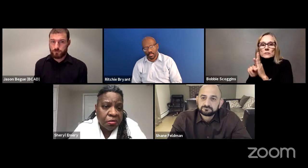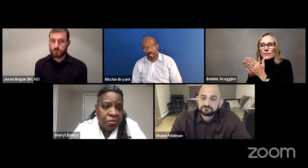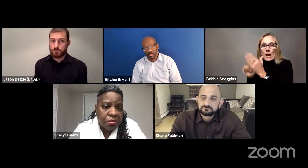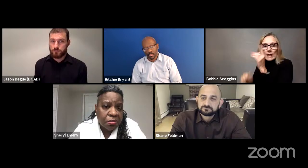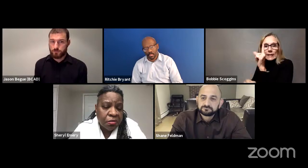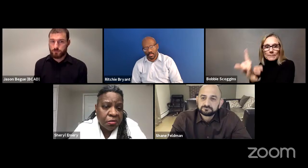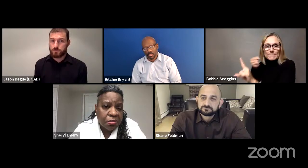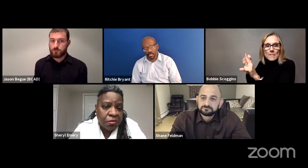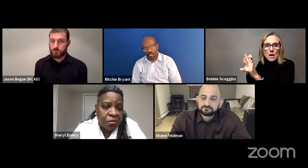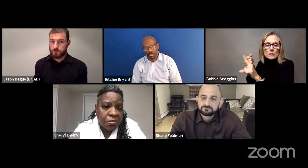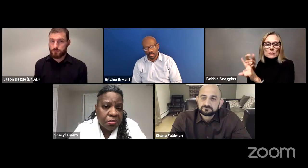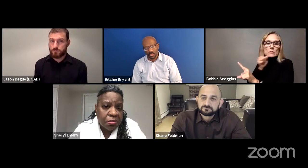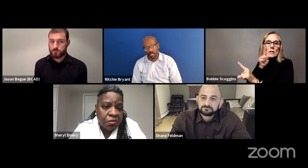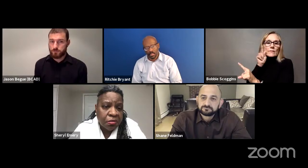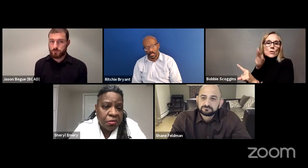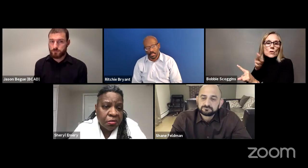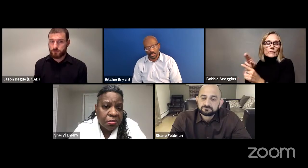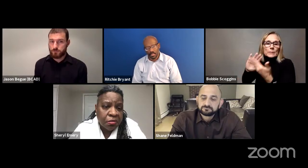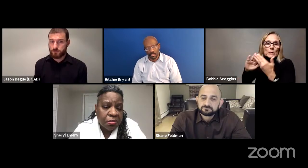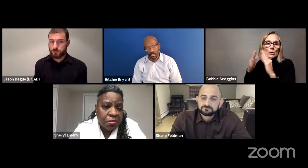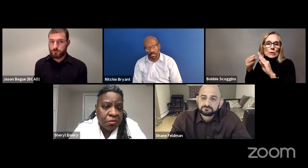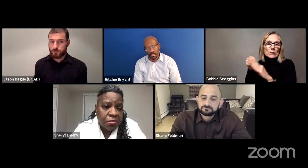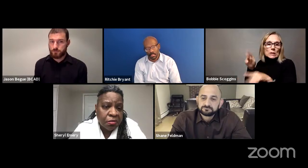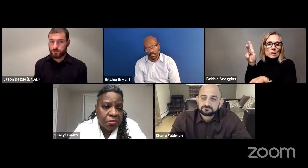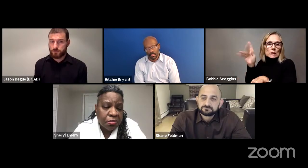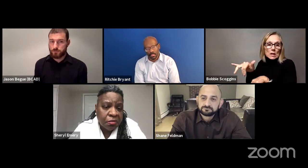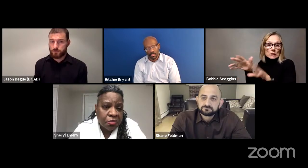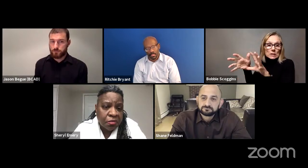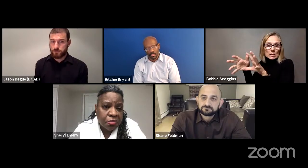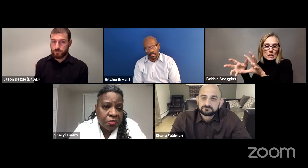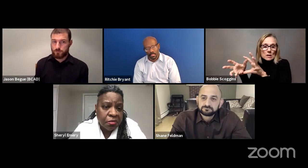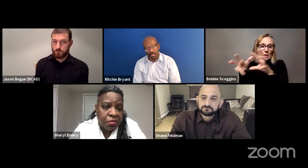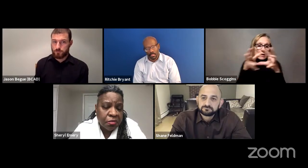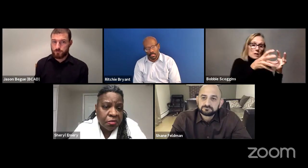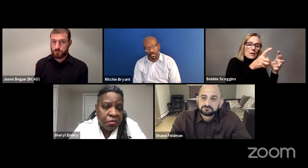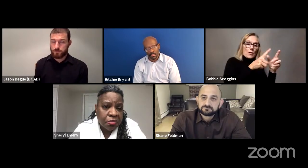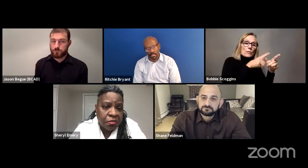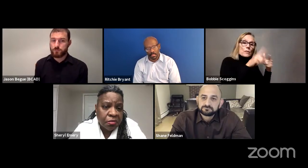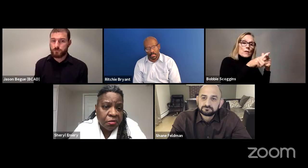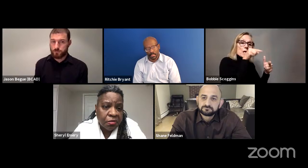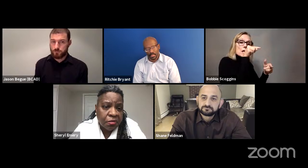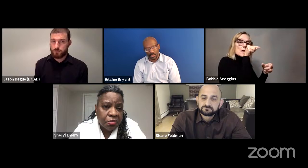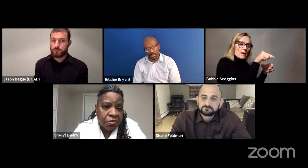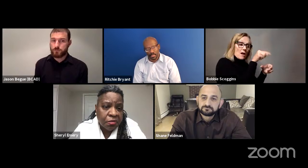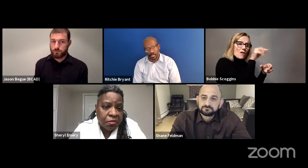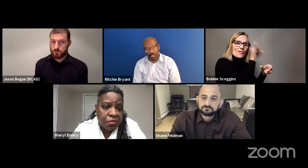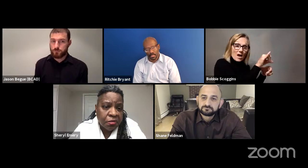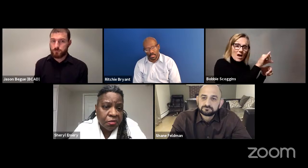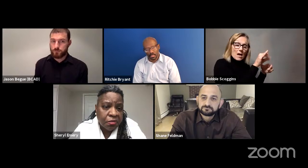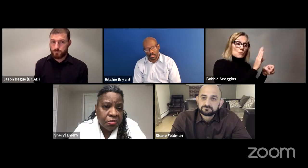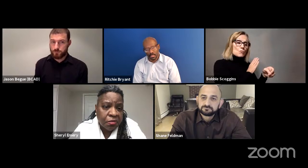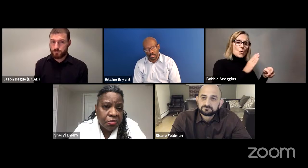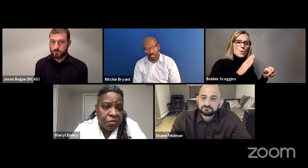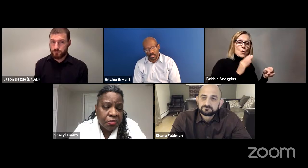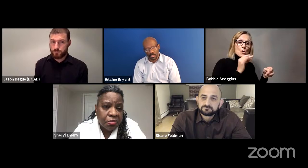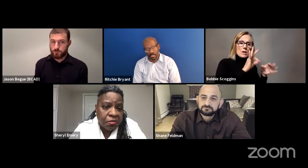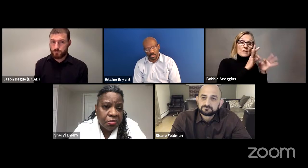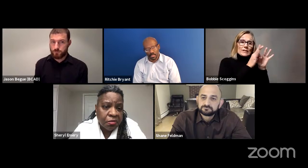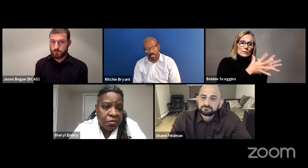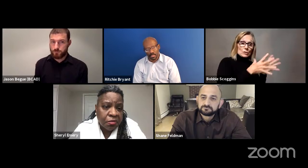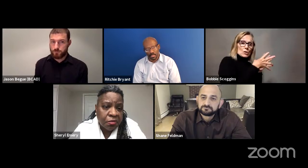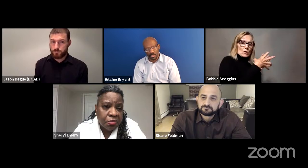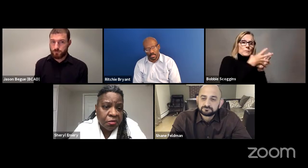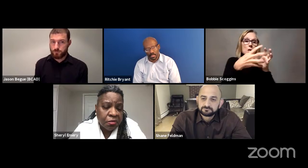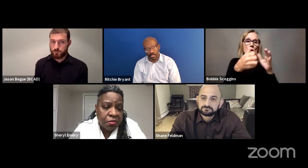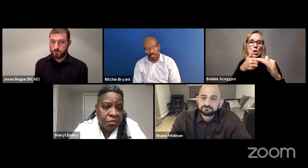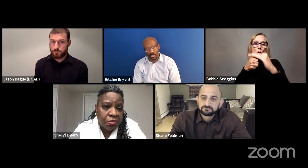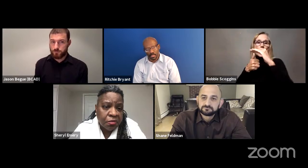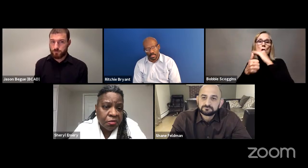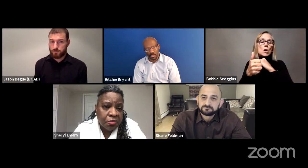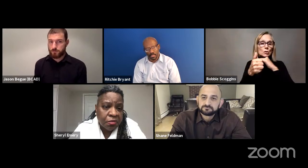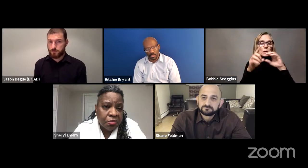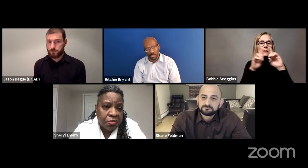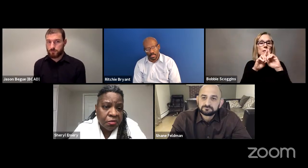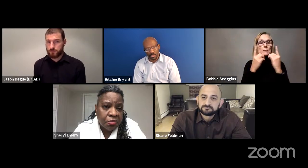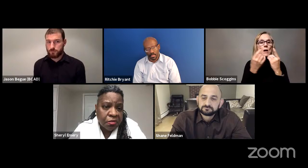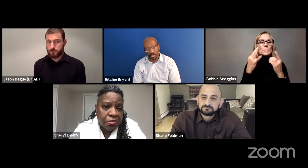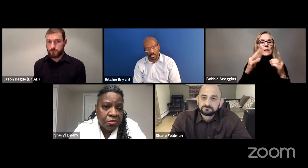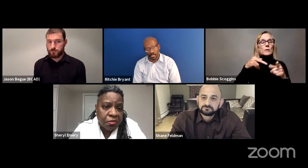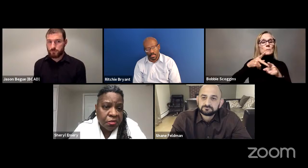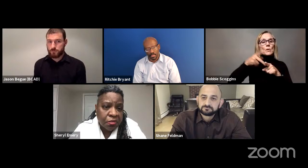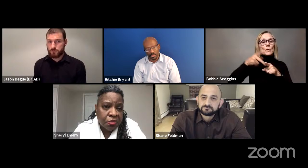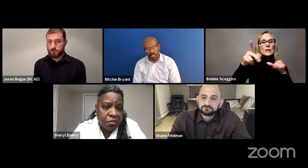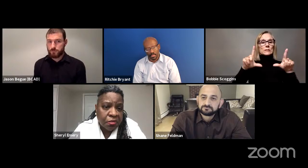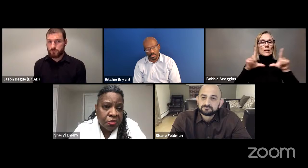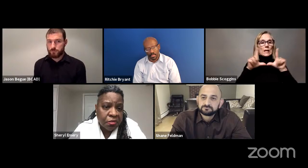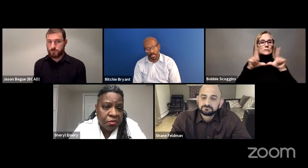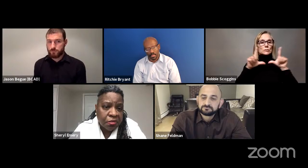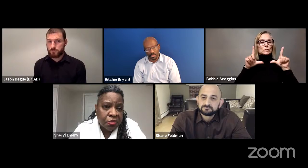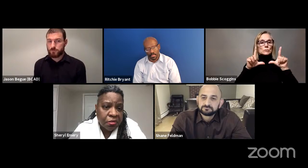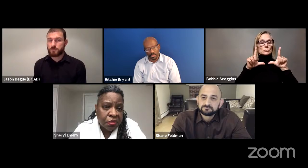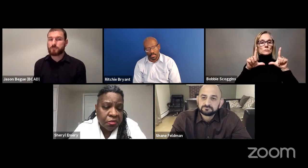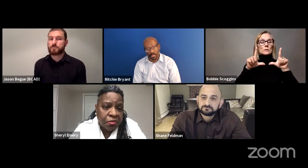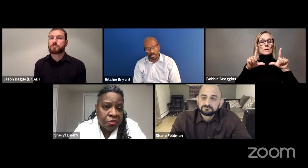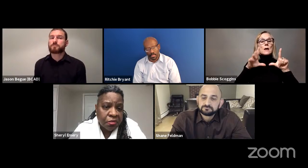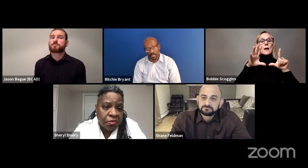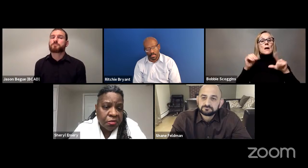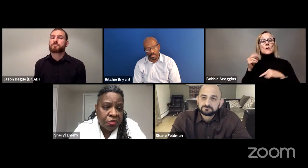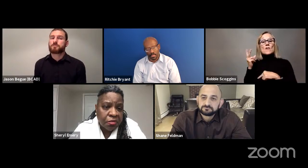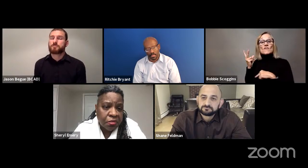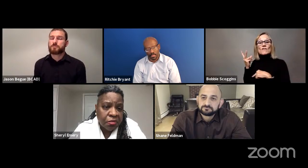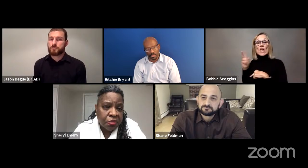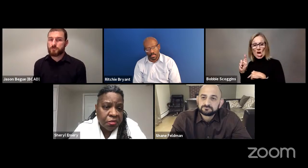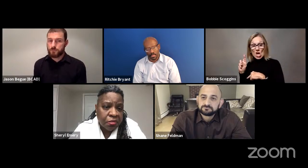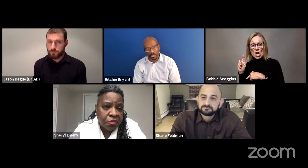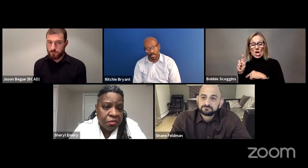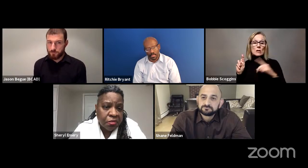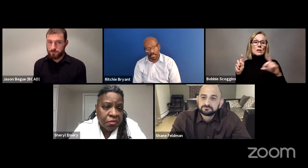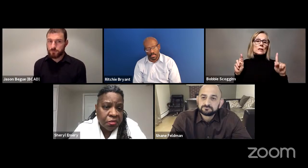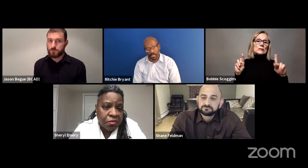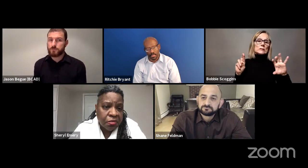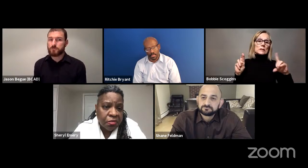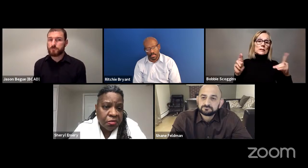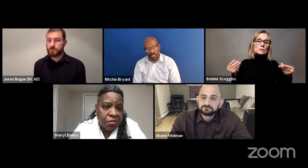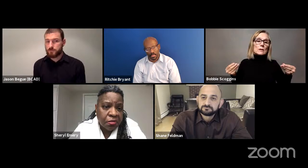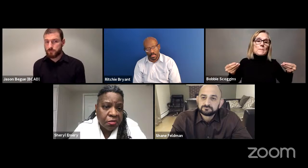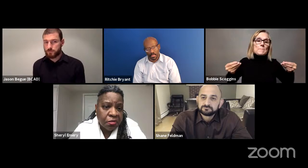body, they looked at the state of Kentucky and this board fell under the licensure. So